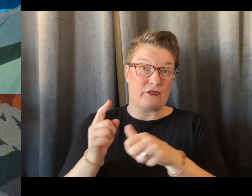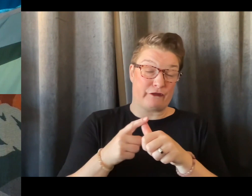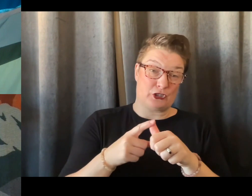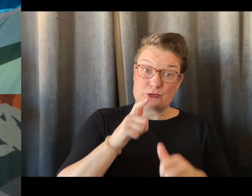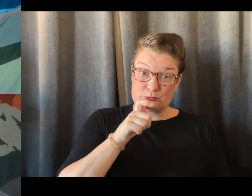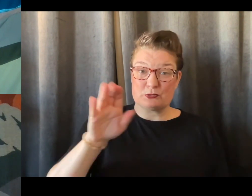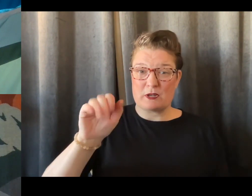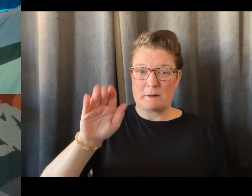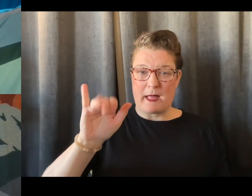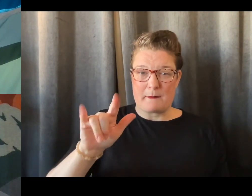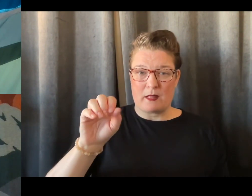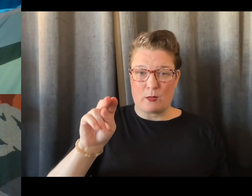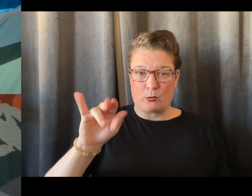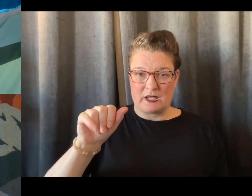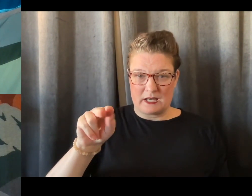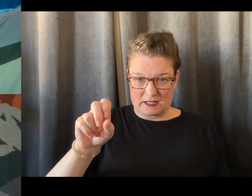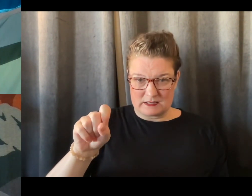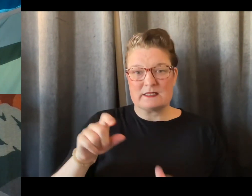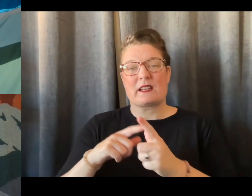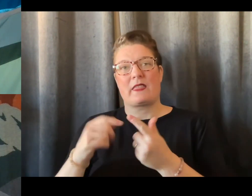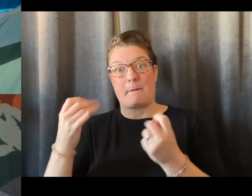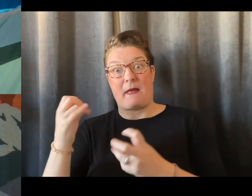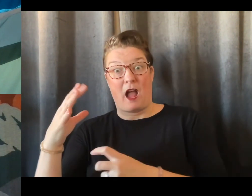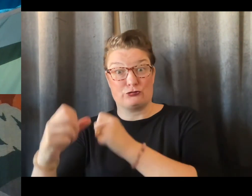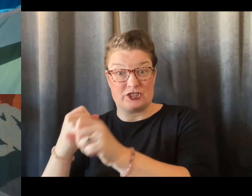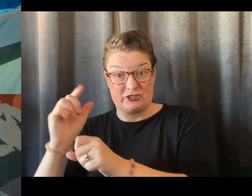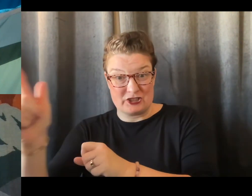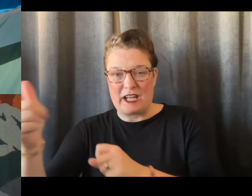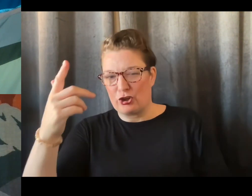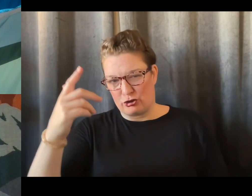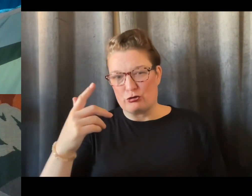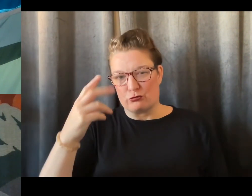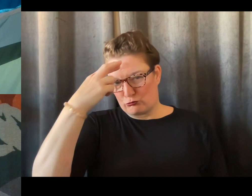and then, hundreds of years later, by the Romans after it got rebuilt again.